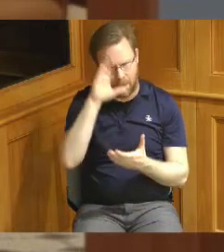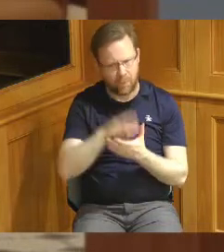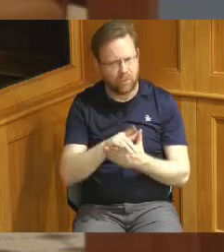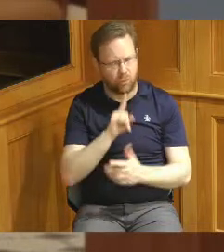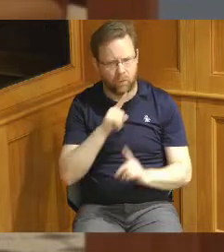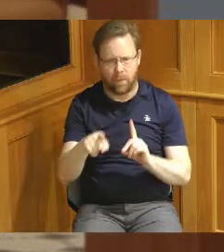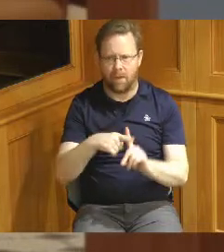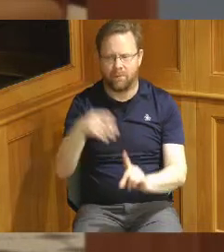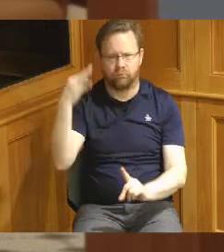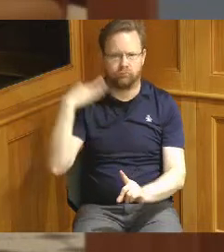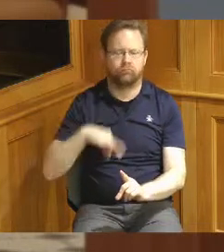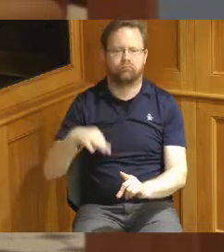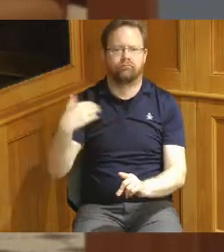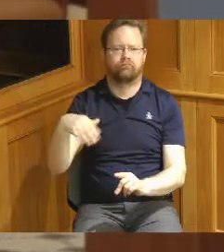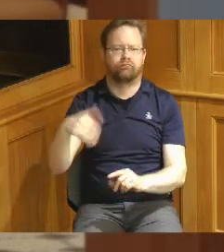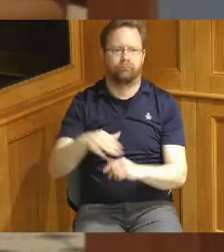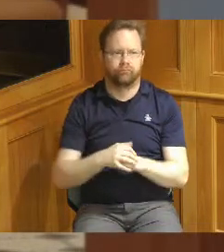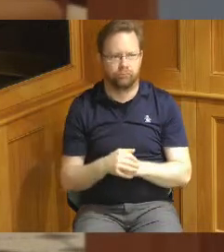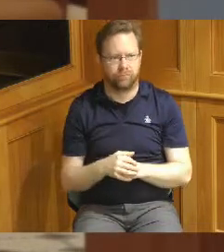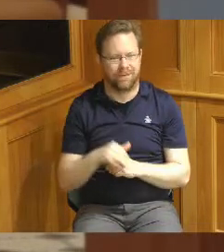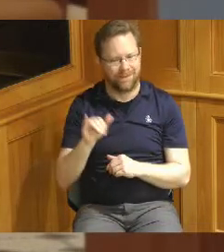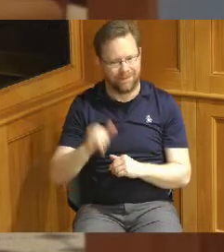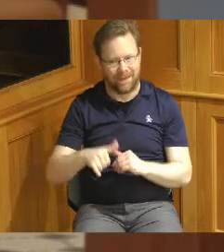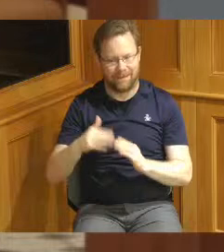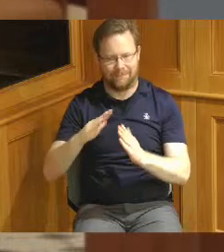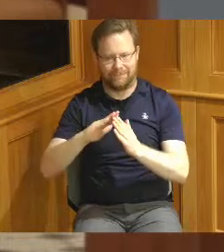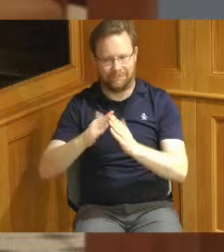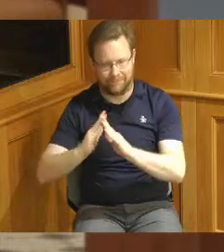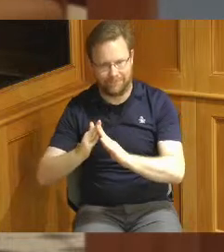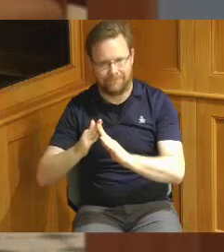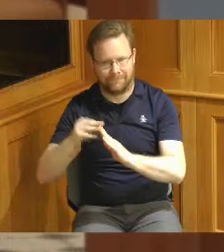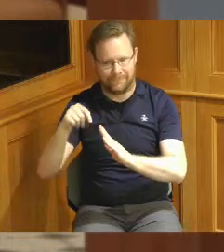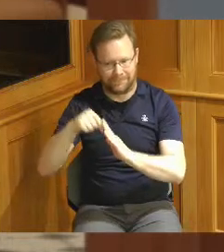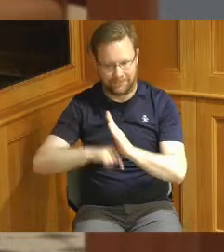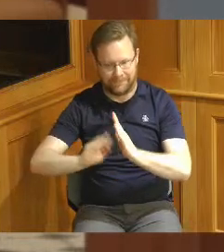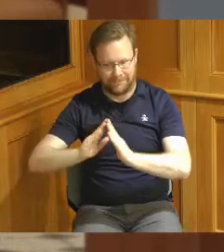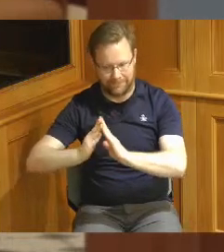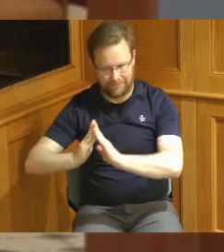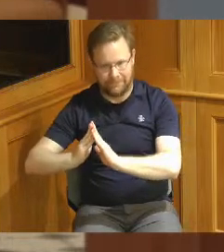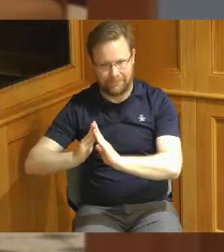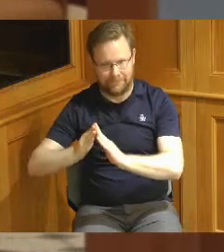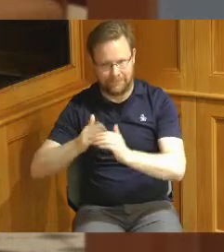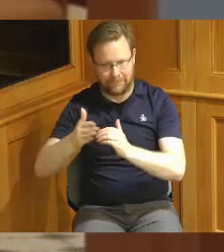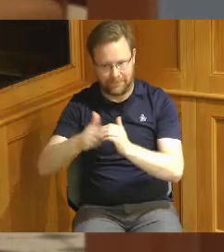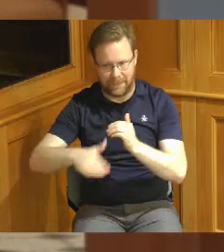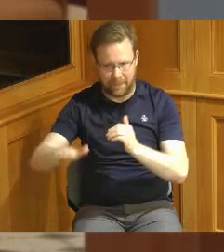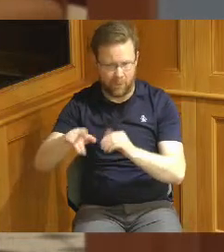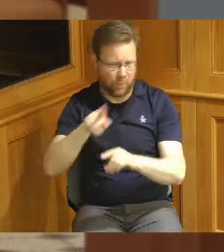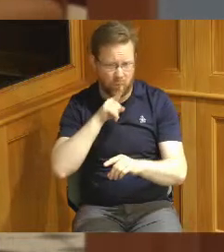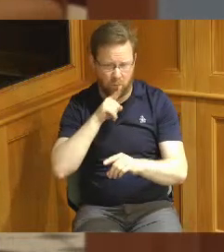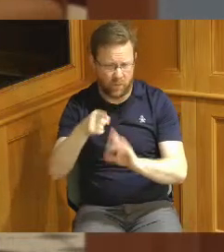p06-24 this is through the Auditor's office for support and maintenance of the Auditor property